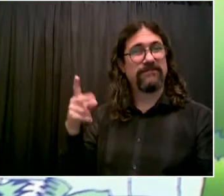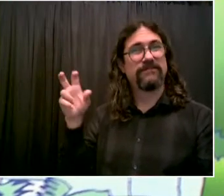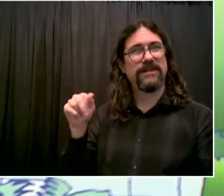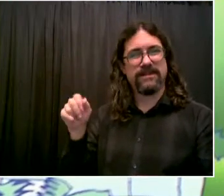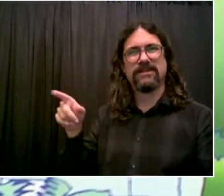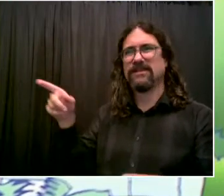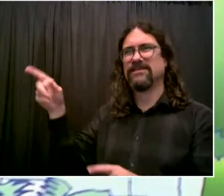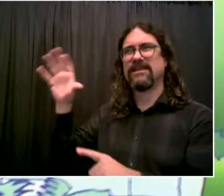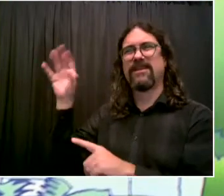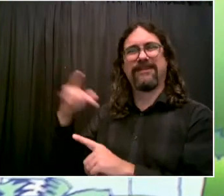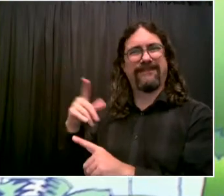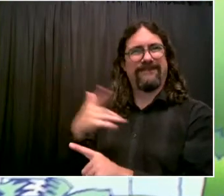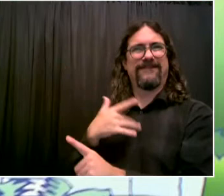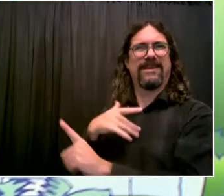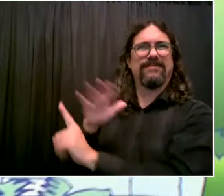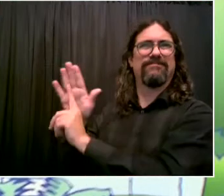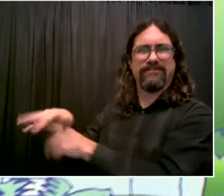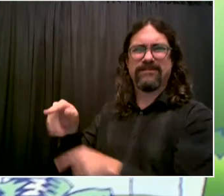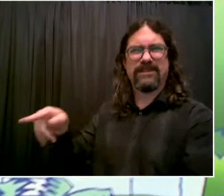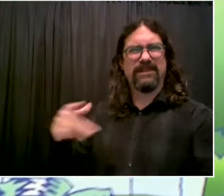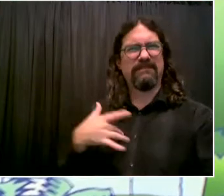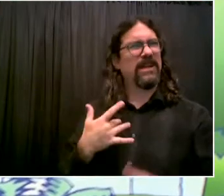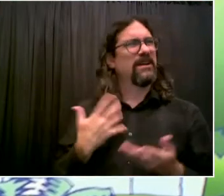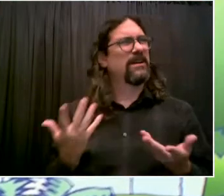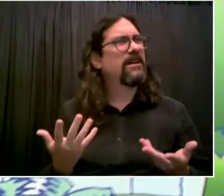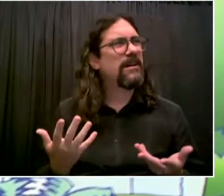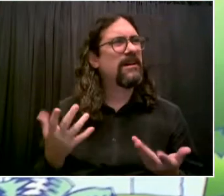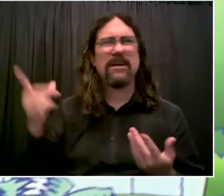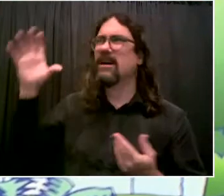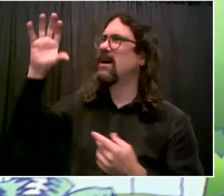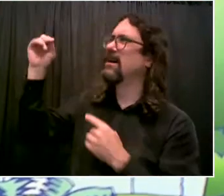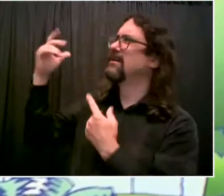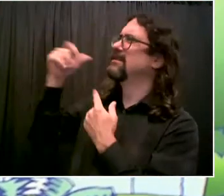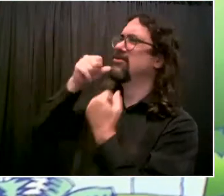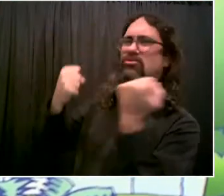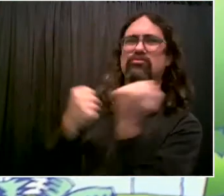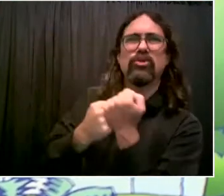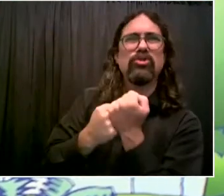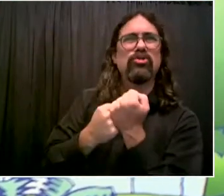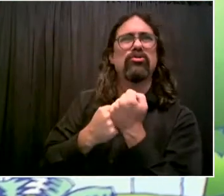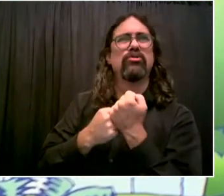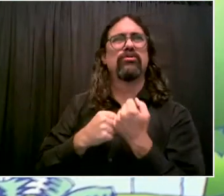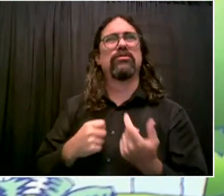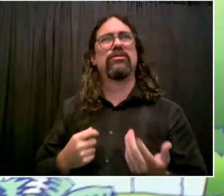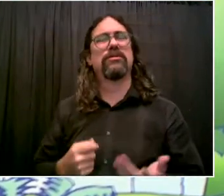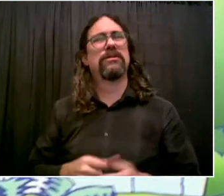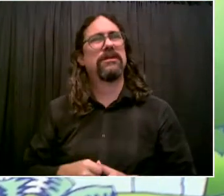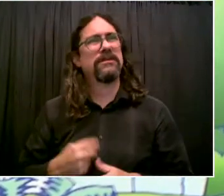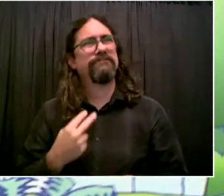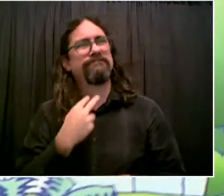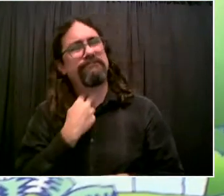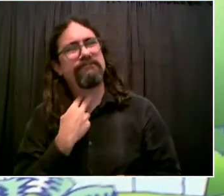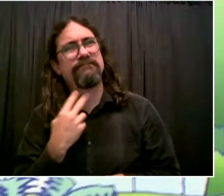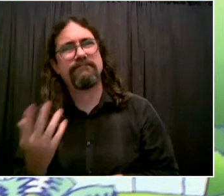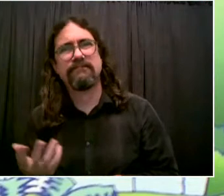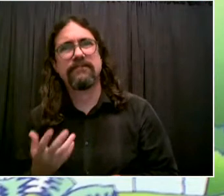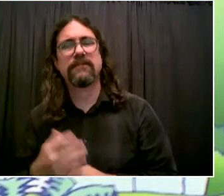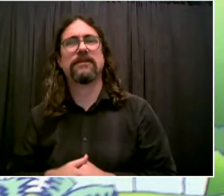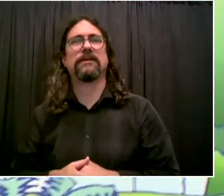BRONX SHE TURNED TO OUR DEPTARMENT OF CONSUMER WORKER PROTECTION AND THEY DID A GREAT